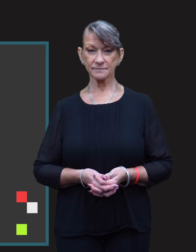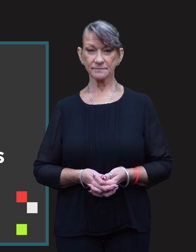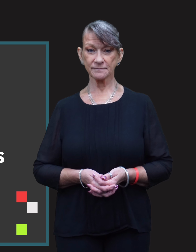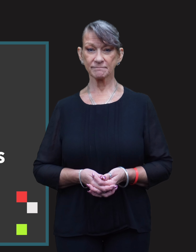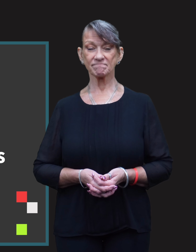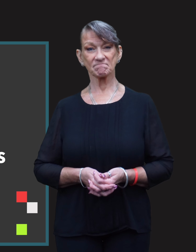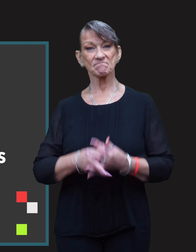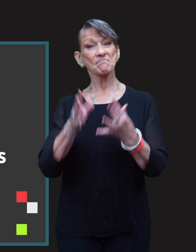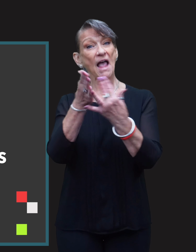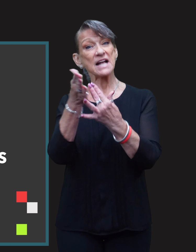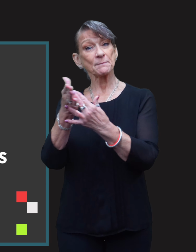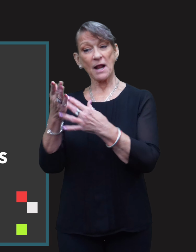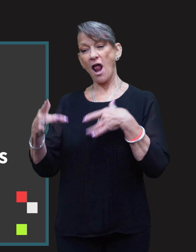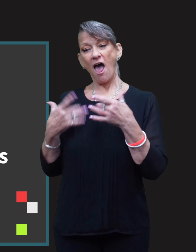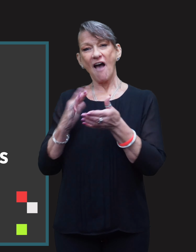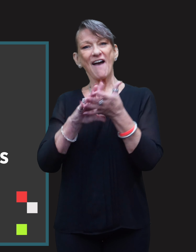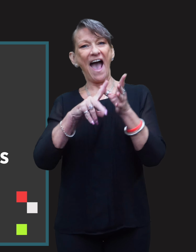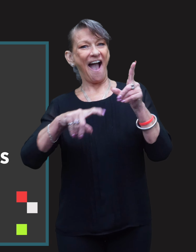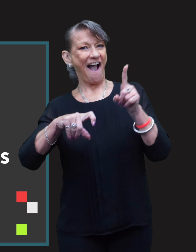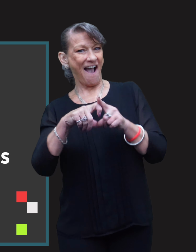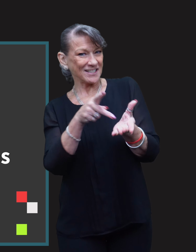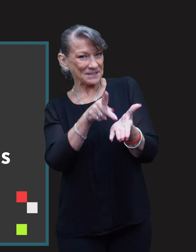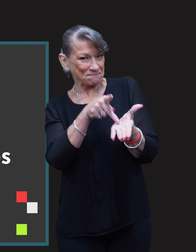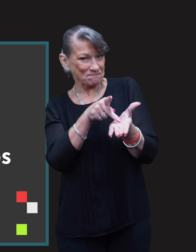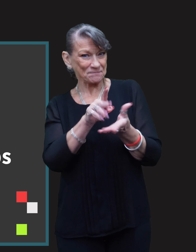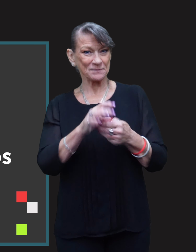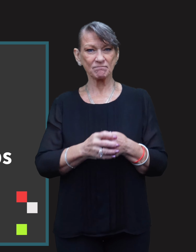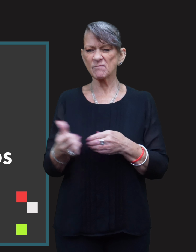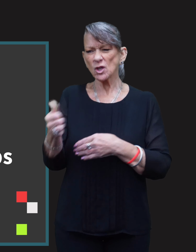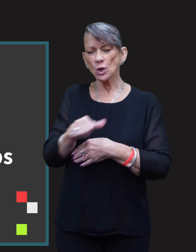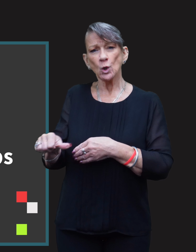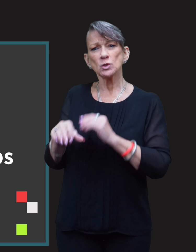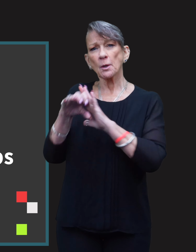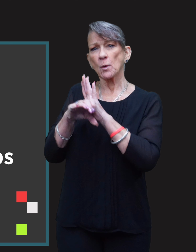Accessibility life hacks. Used computer buyers tips.